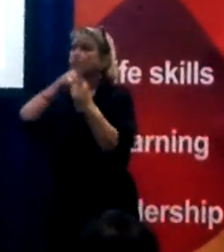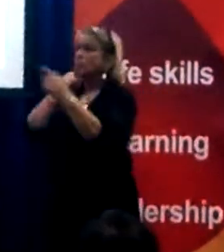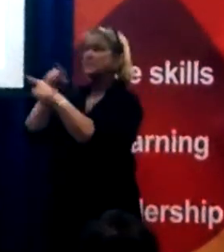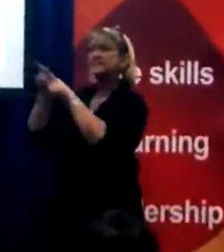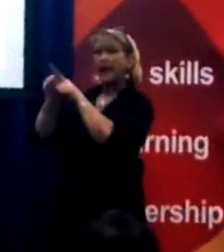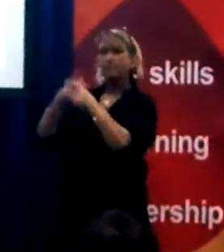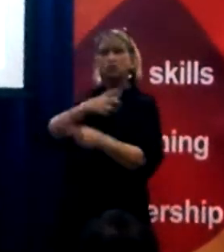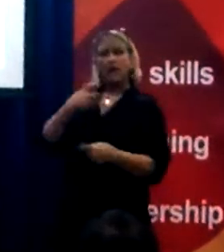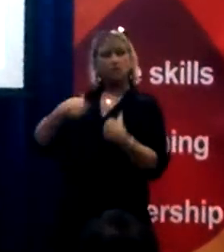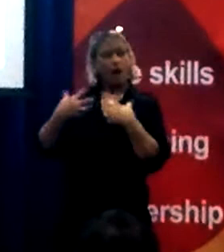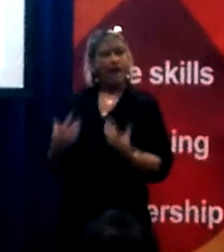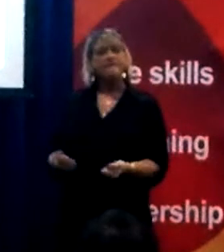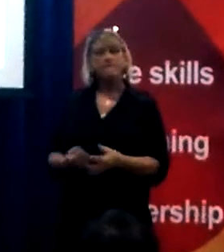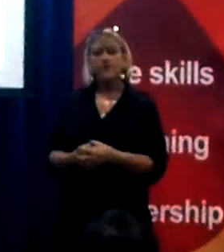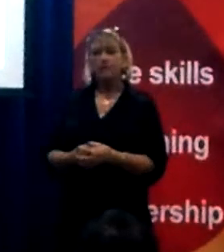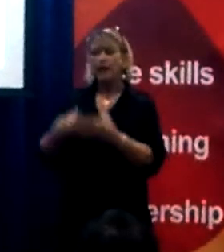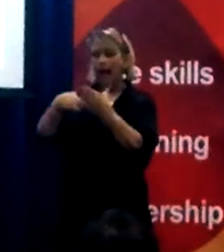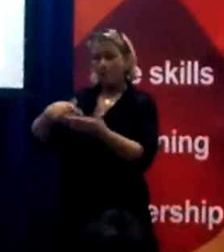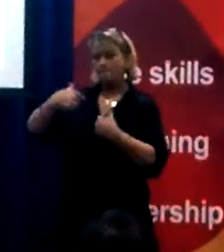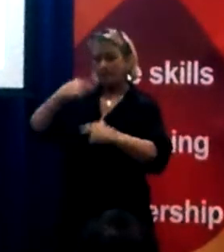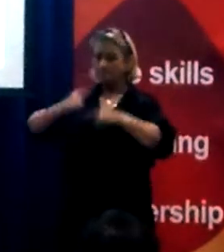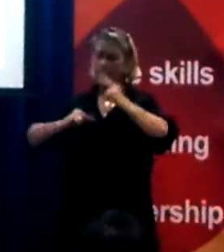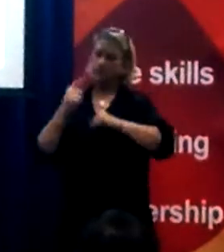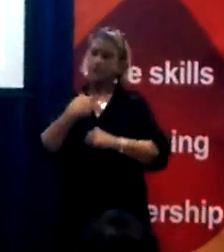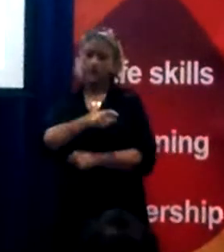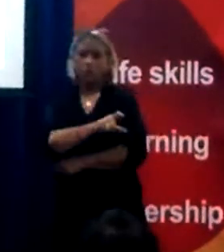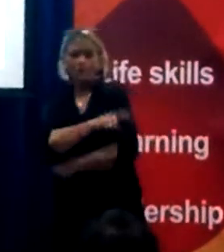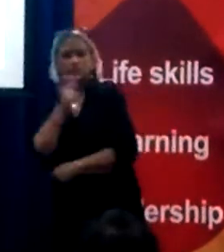that I was, and it helped me build skills and confidence to make new friends in an environment